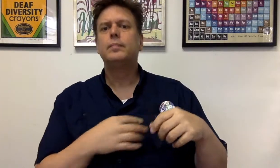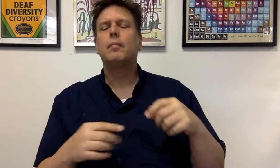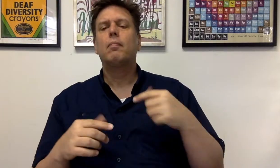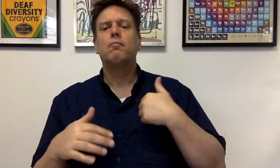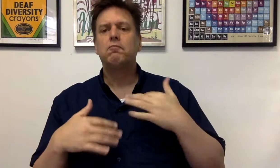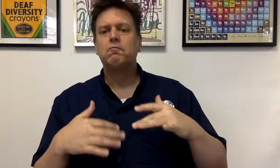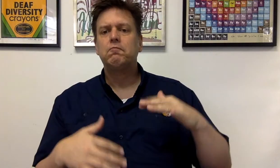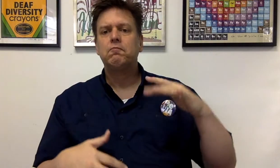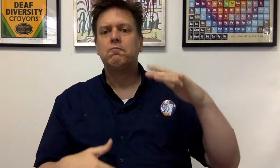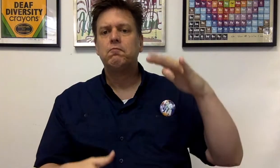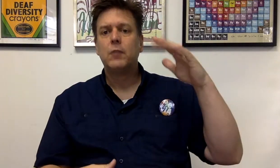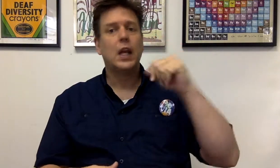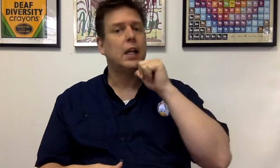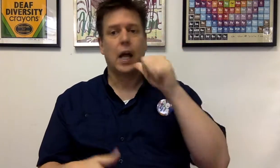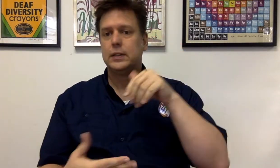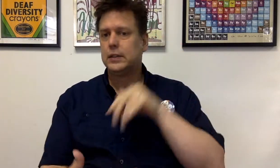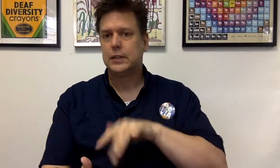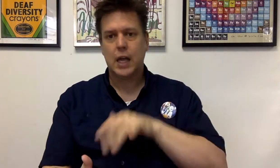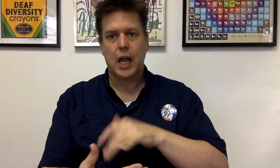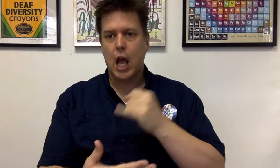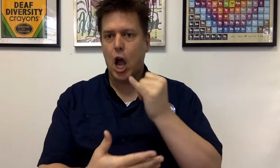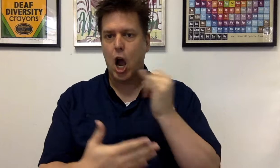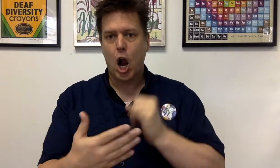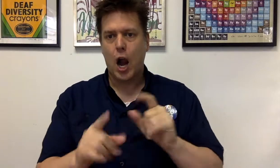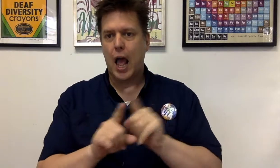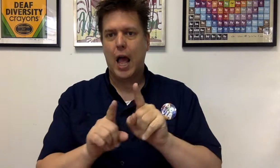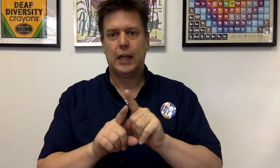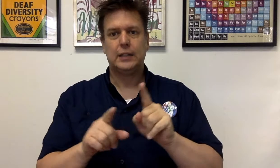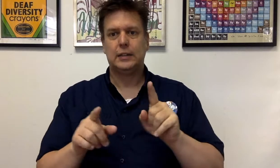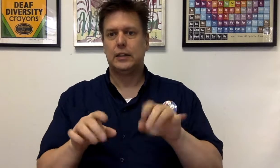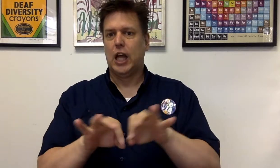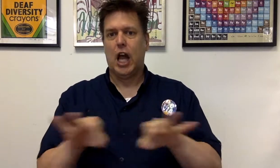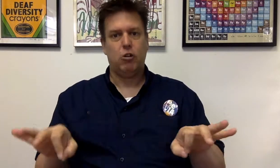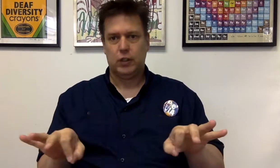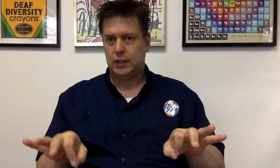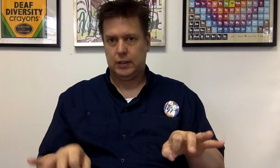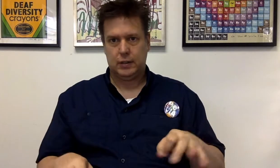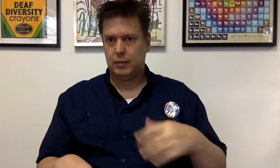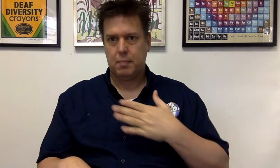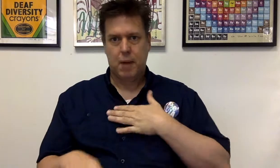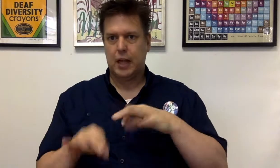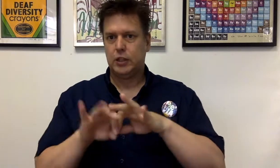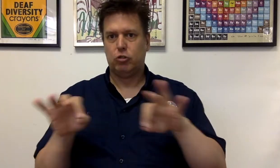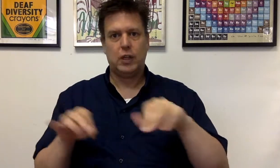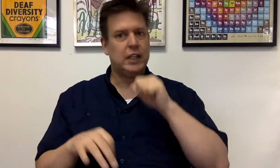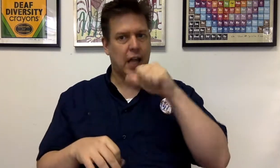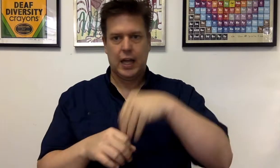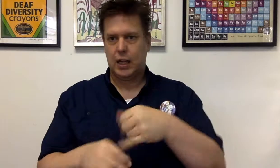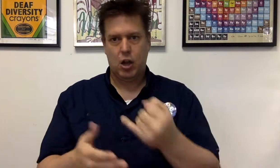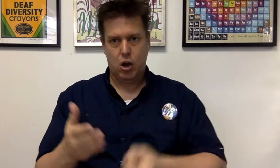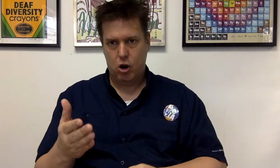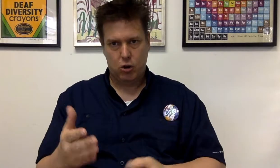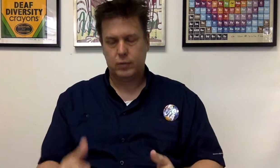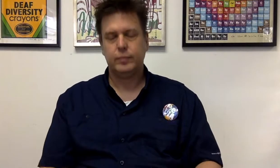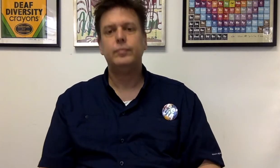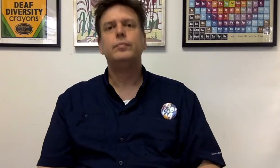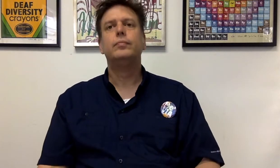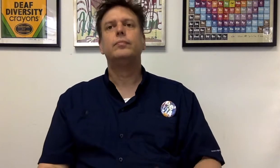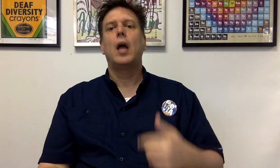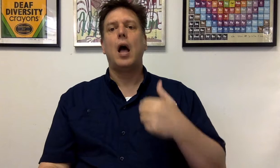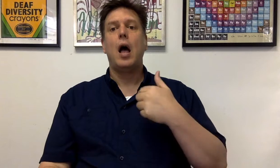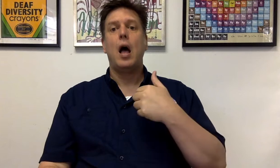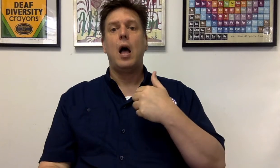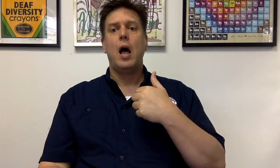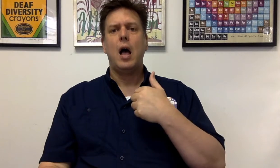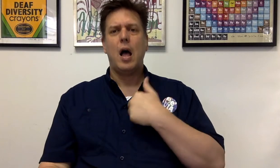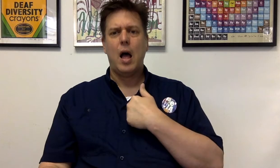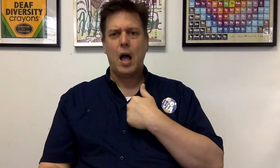when I was young, sure. I didn't study art for a degree. I have no degrees